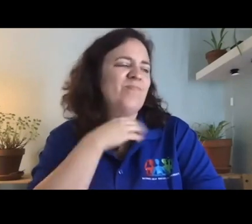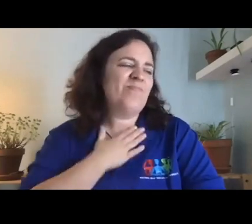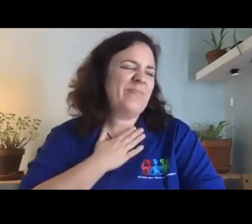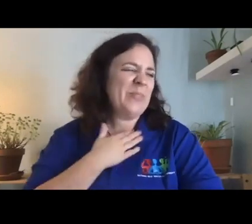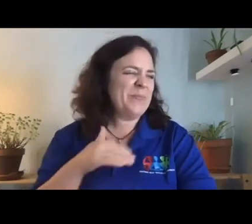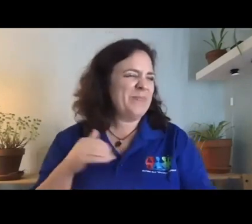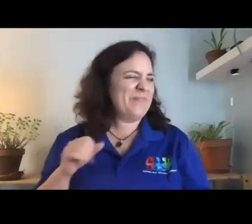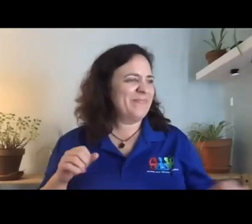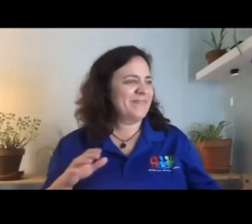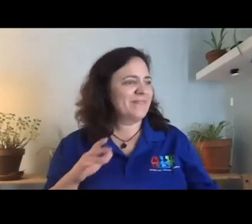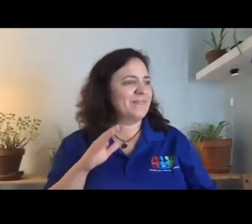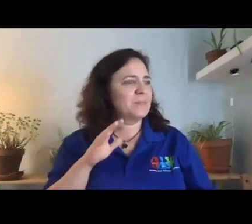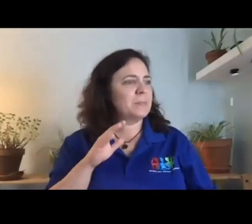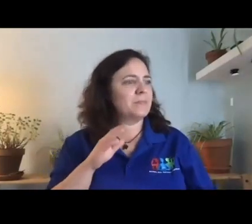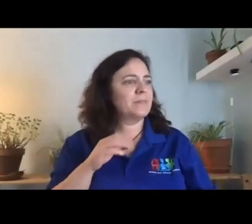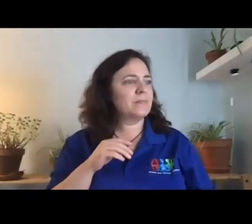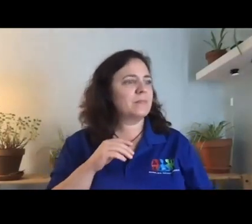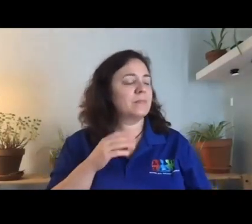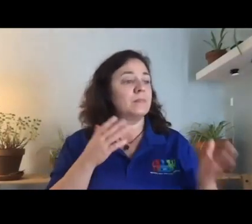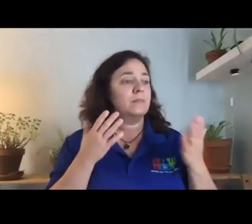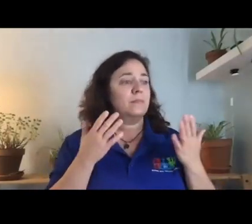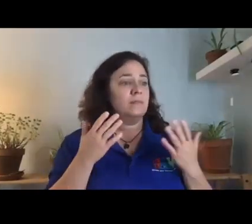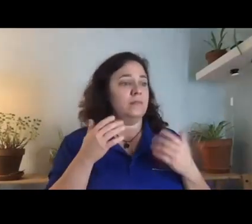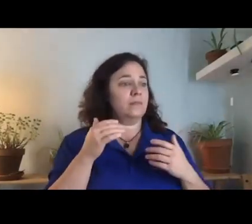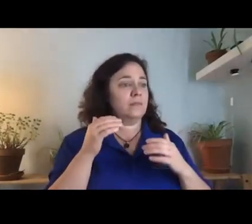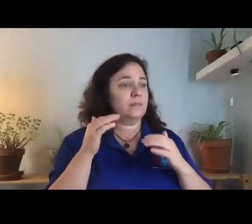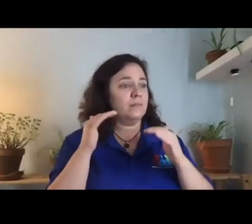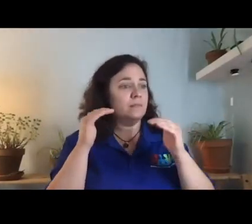then we need to make sure in the school environment that they're being provided those additional